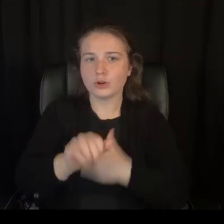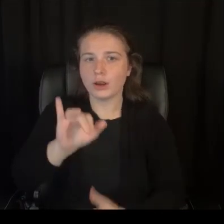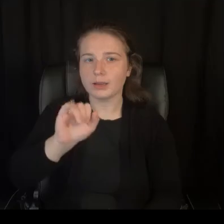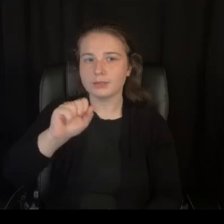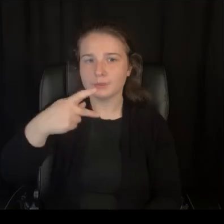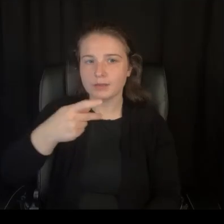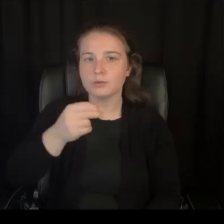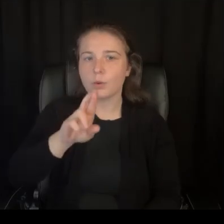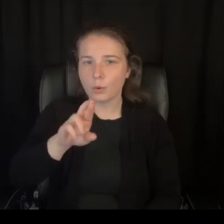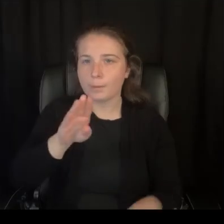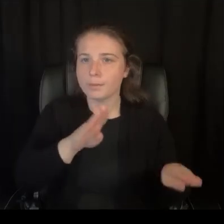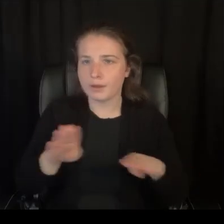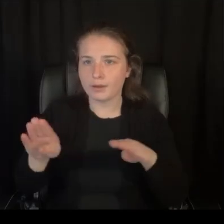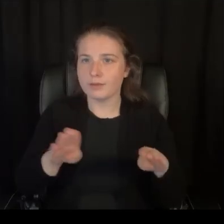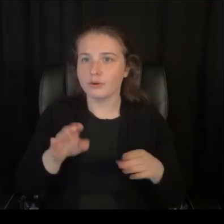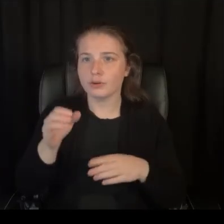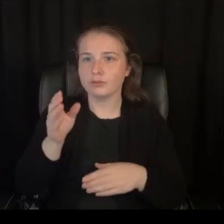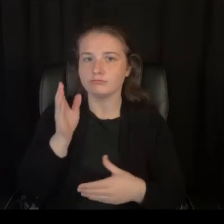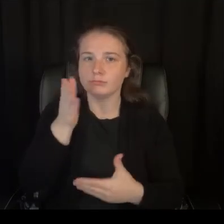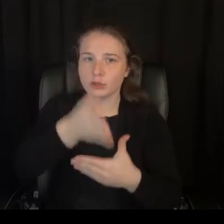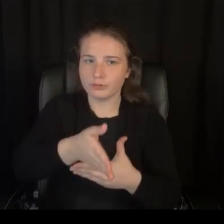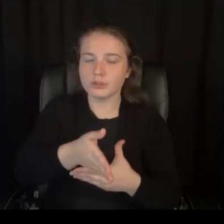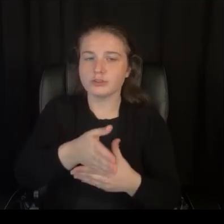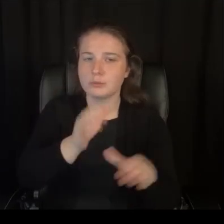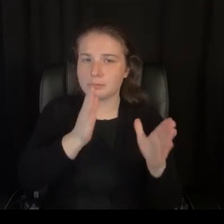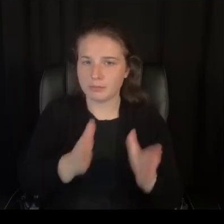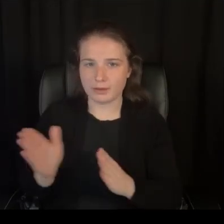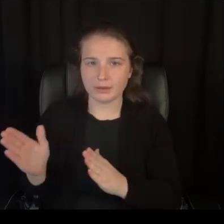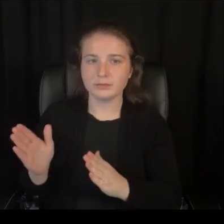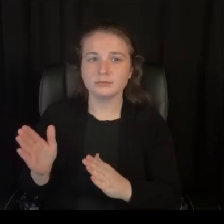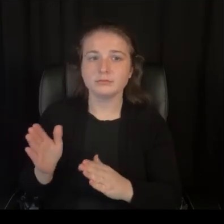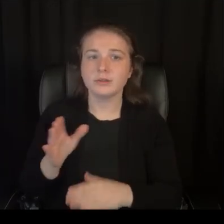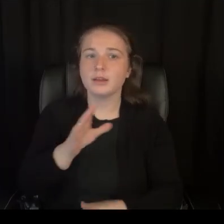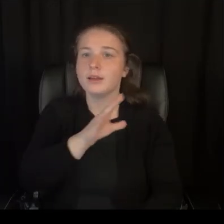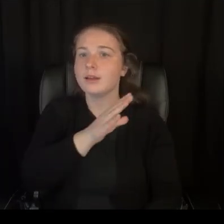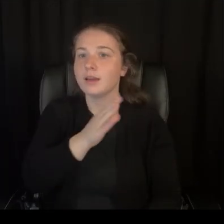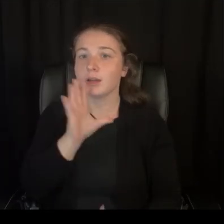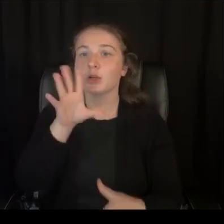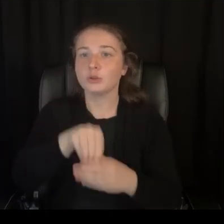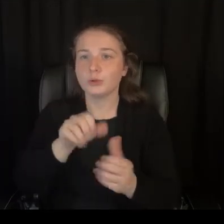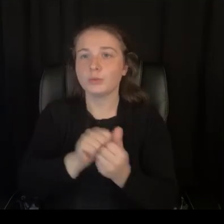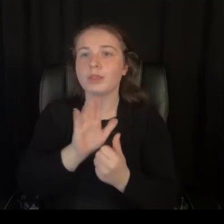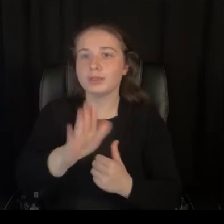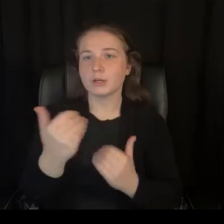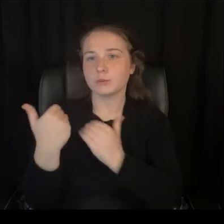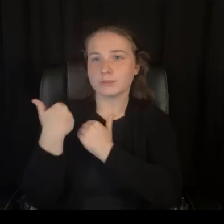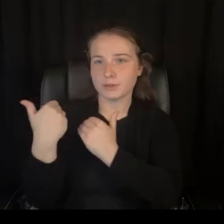or the behavior intervention plan and of their specific responsibilities related to its implementation.